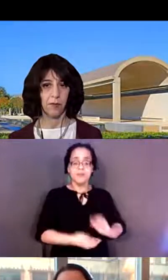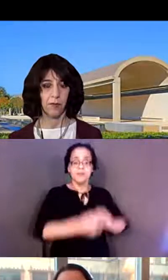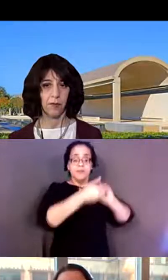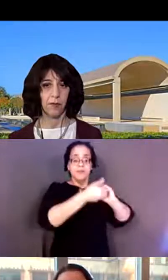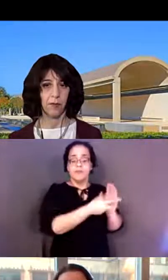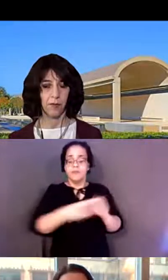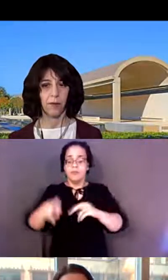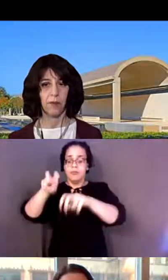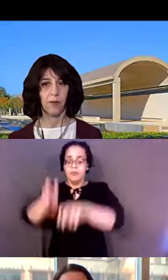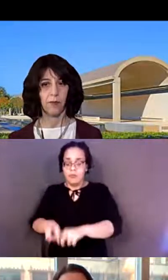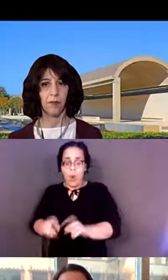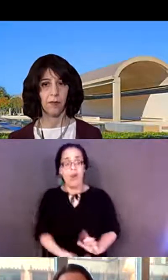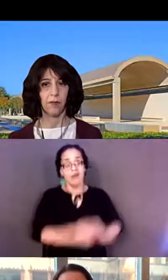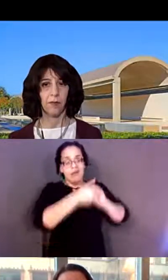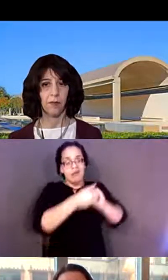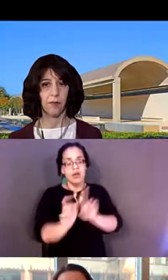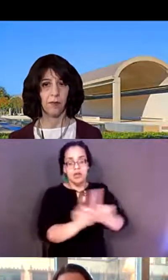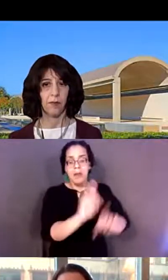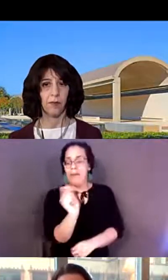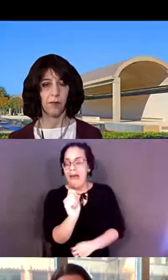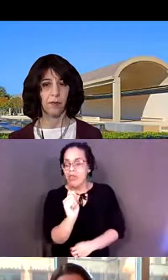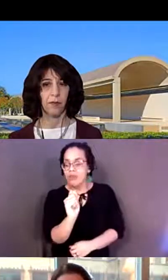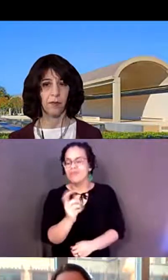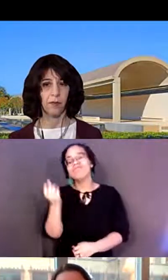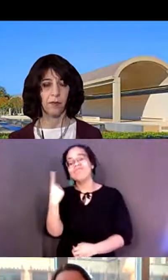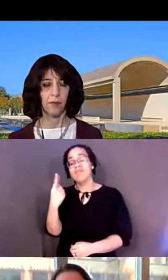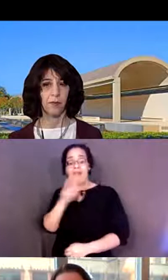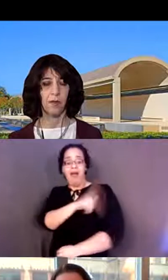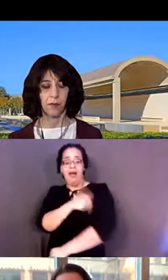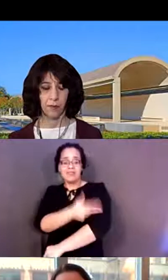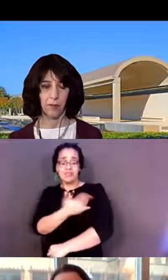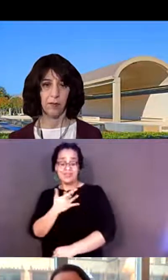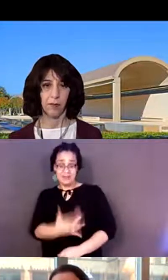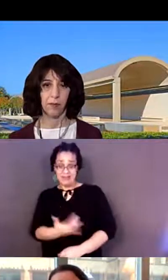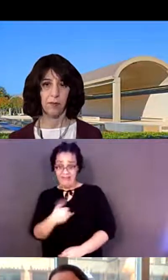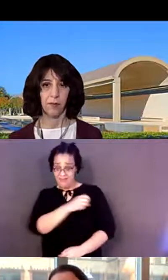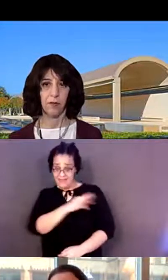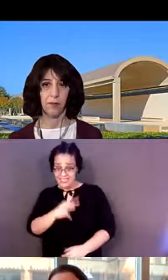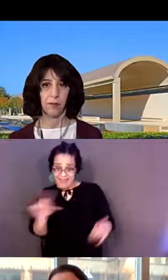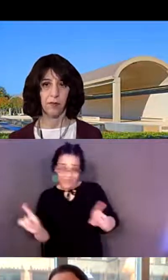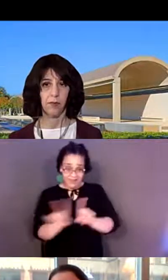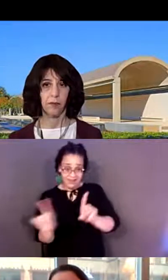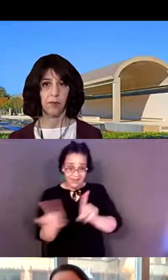and most hospitals don't have a one-on-one staff person in your patient